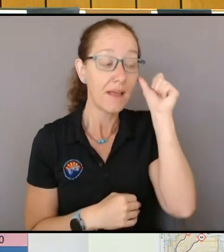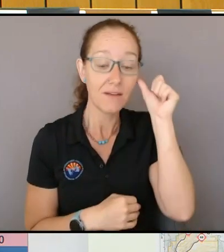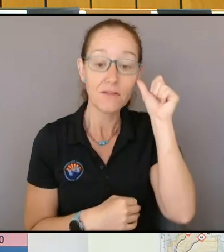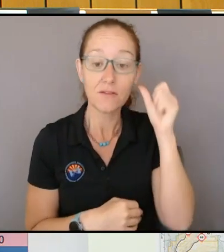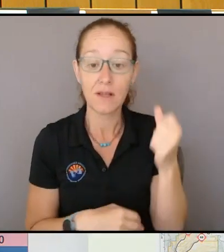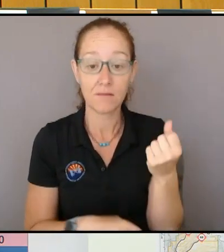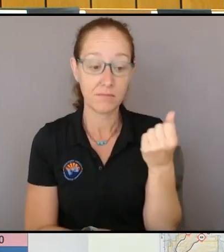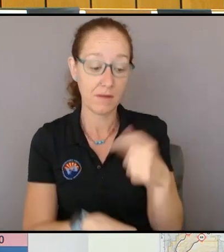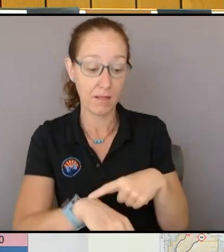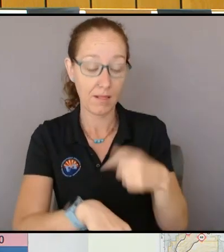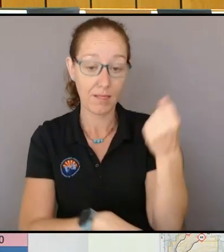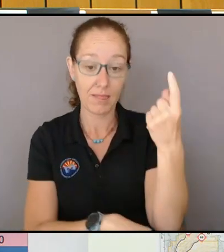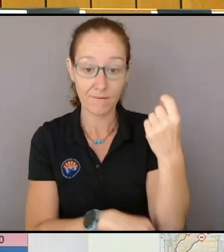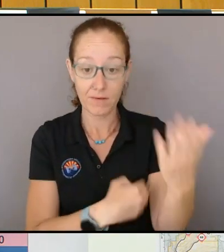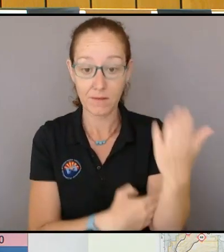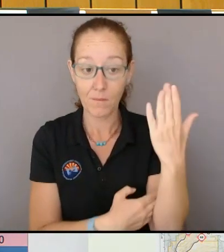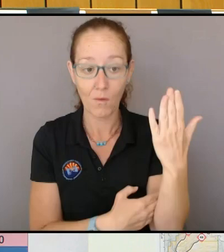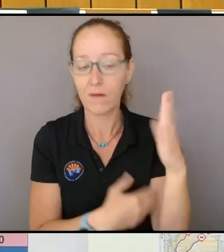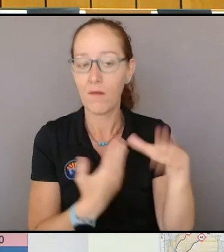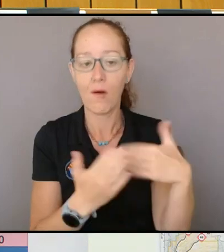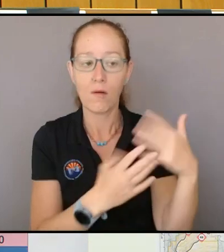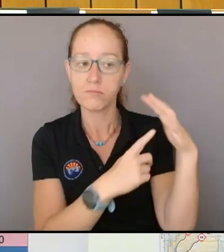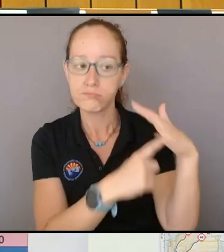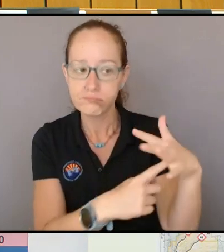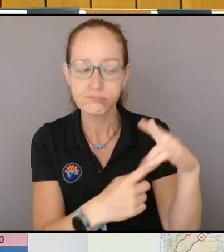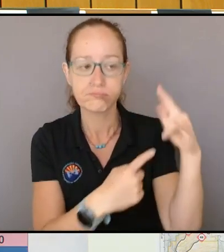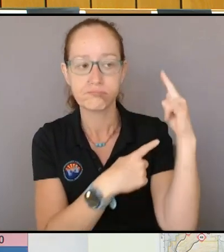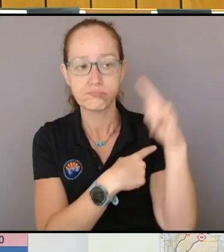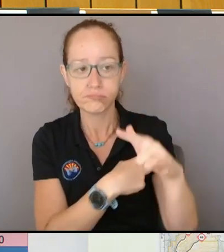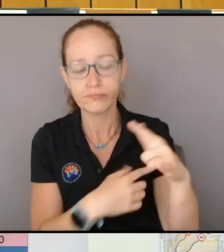was shortly thereafter around noon that our air attack was